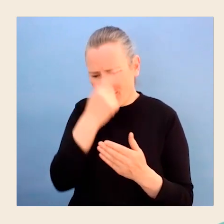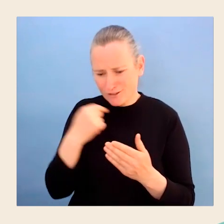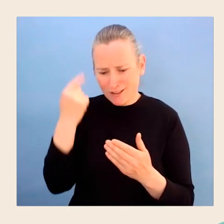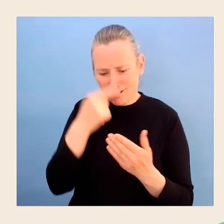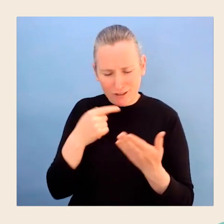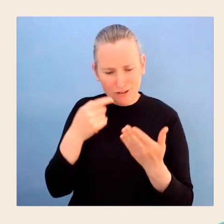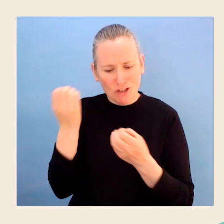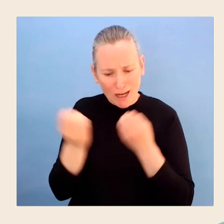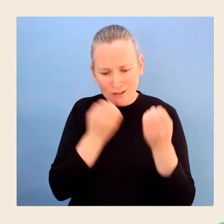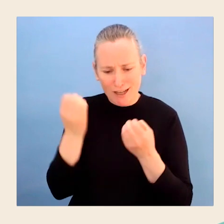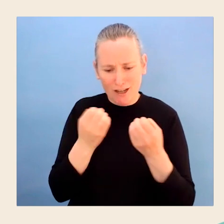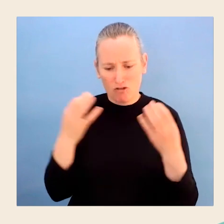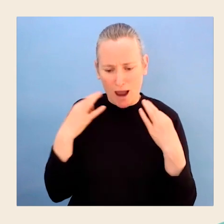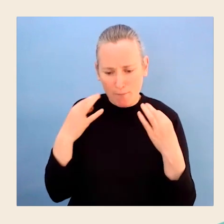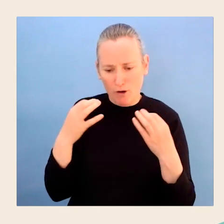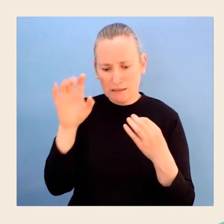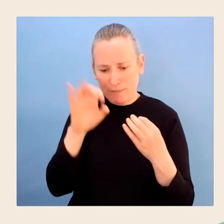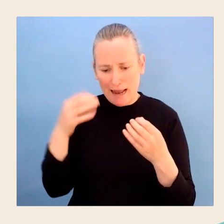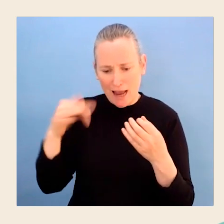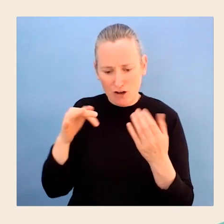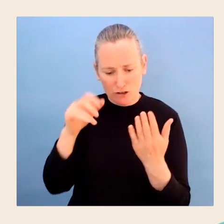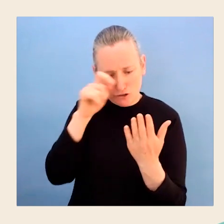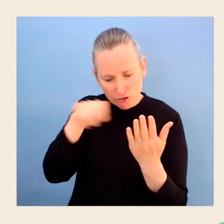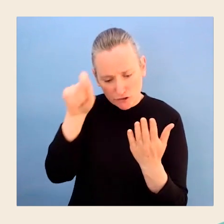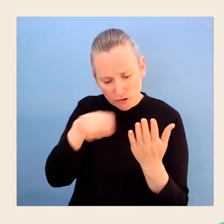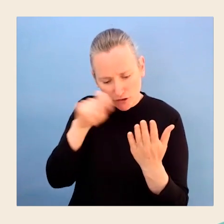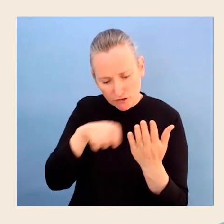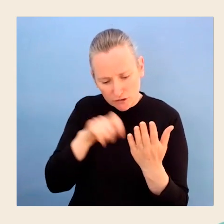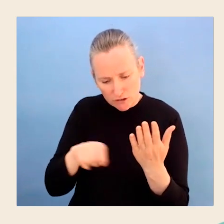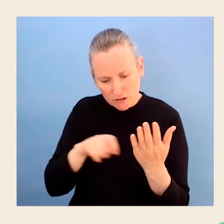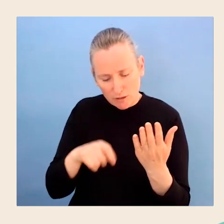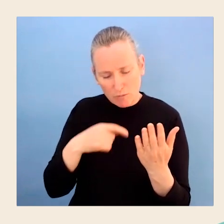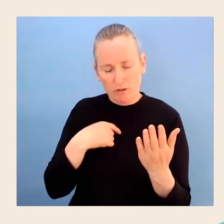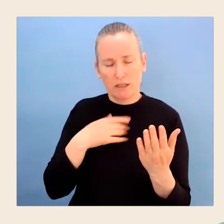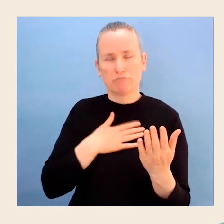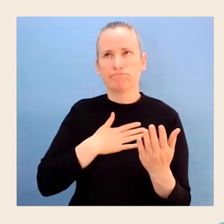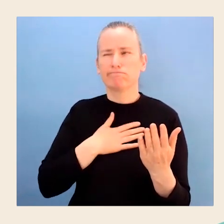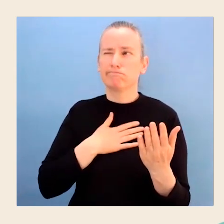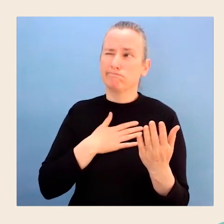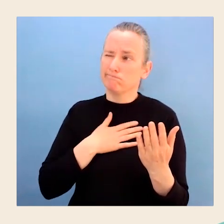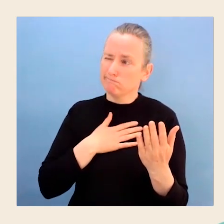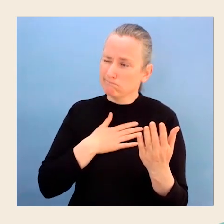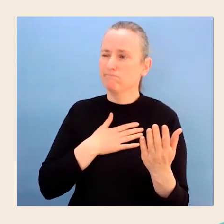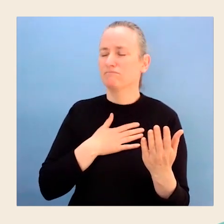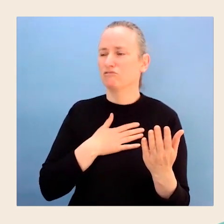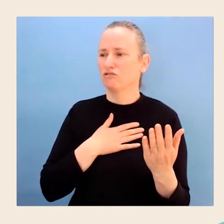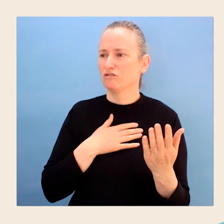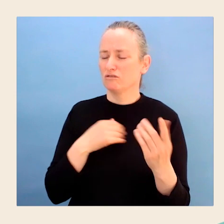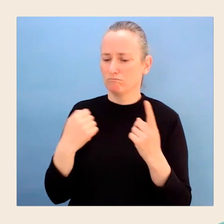And I was really struck by this process. And I've been thinking about it a lot over the past few months.